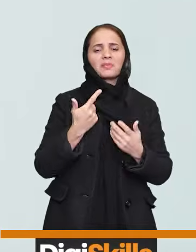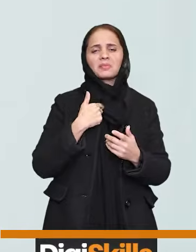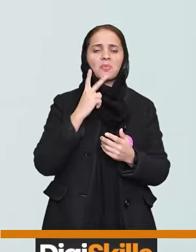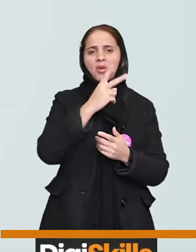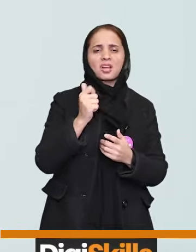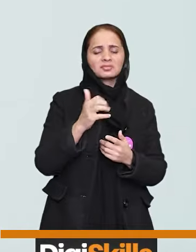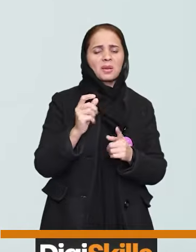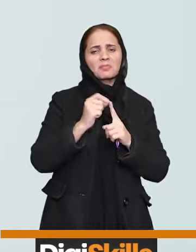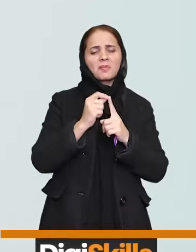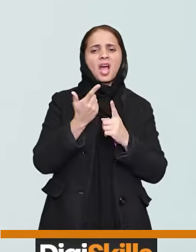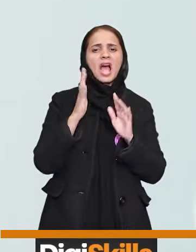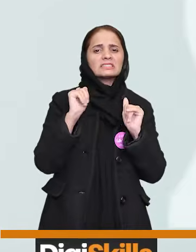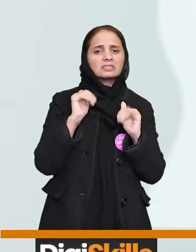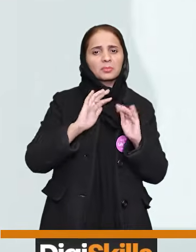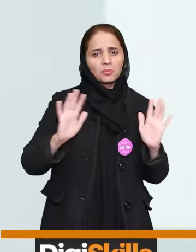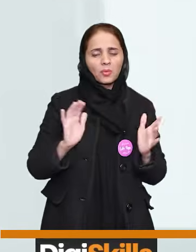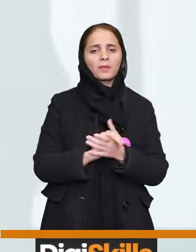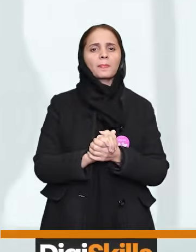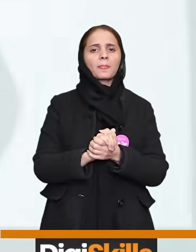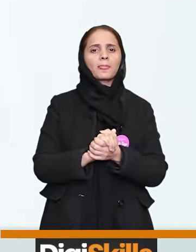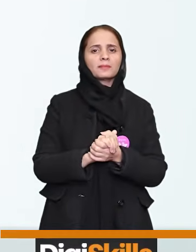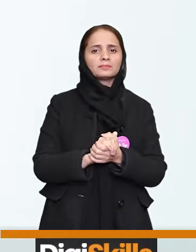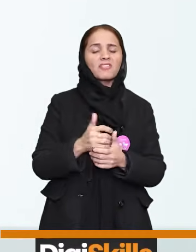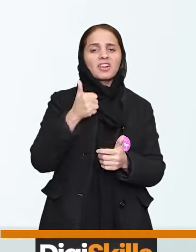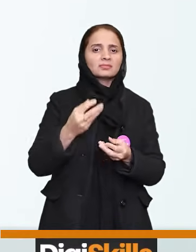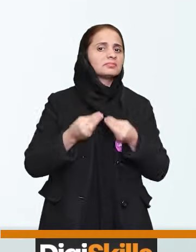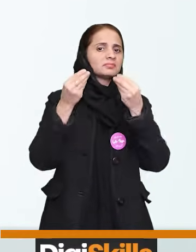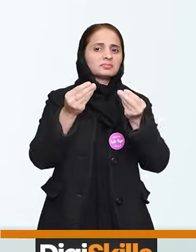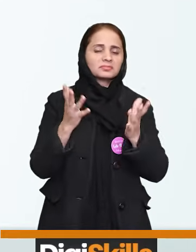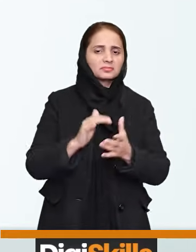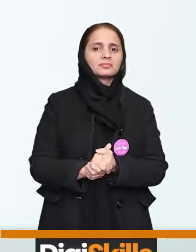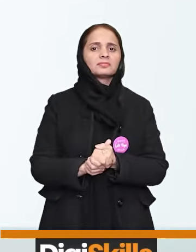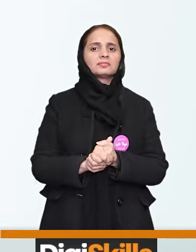that he could not get the quality work.